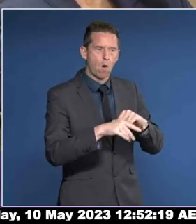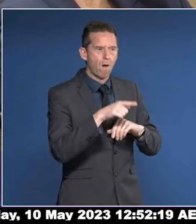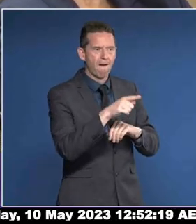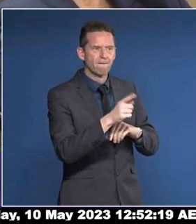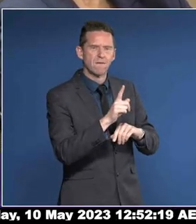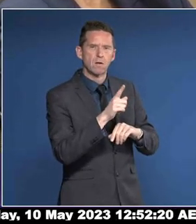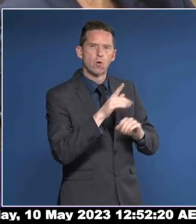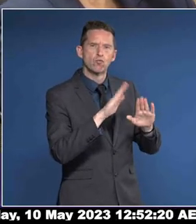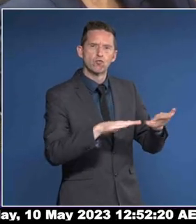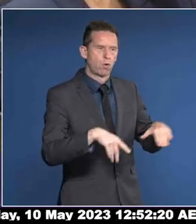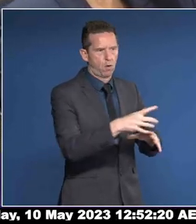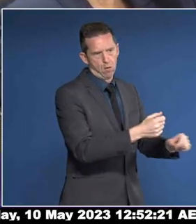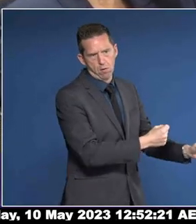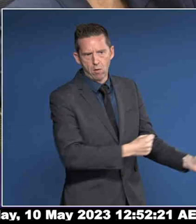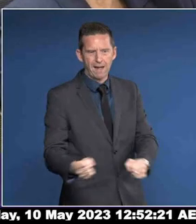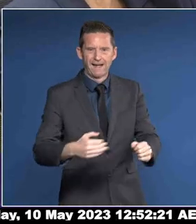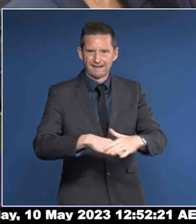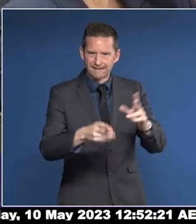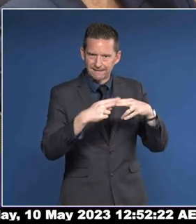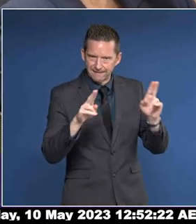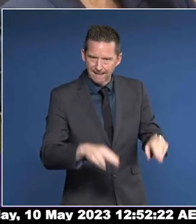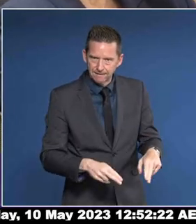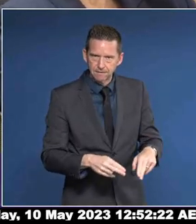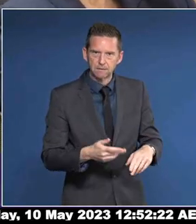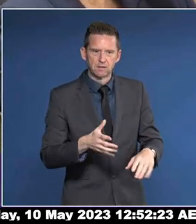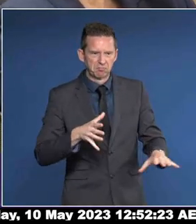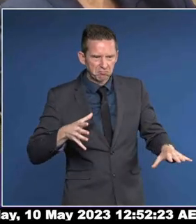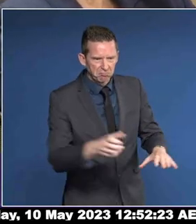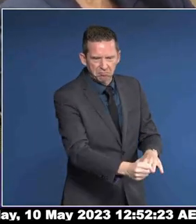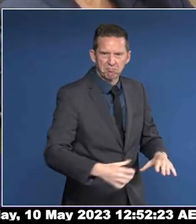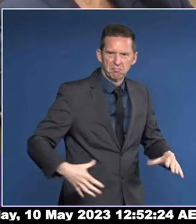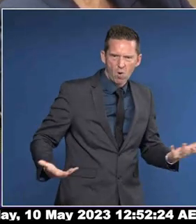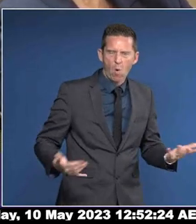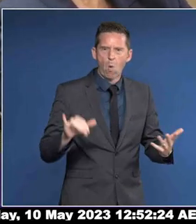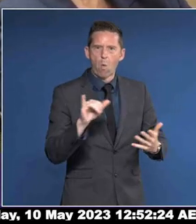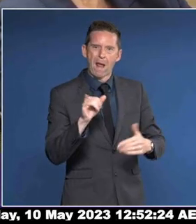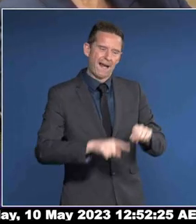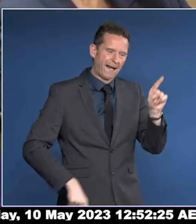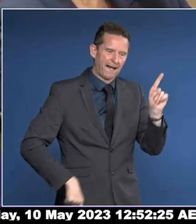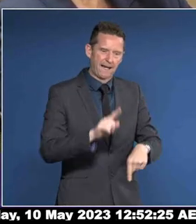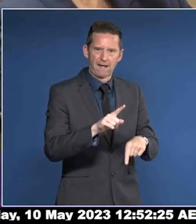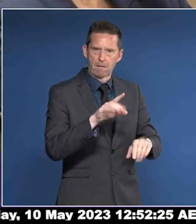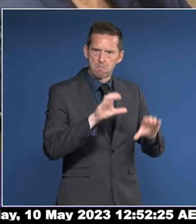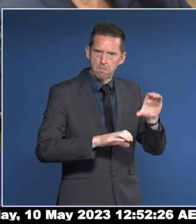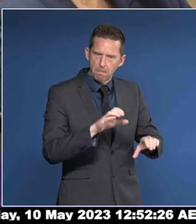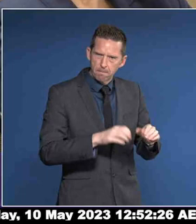tent, grabbing them from behind, kicking the kid up the backside or laying into them or